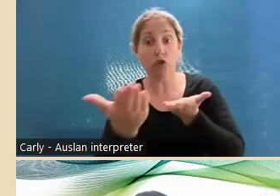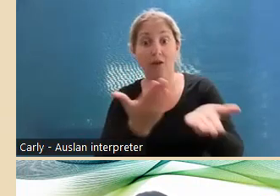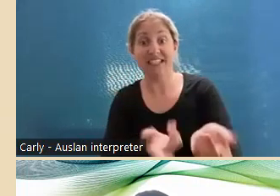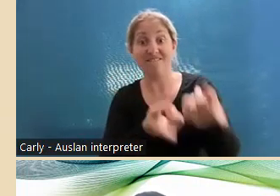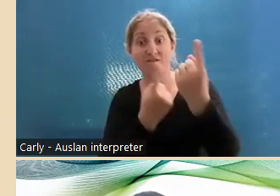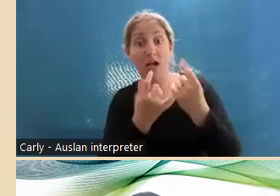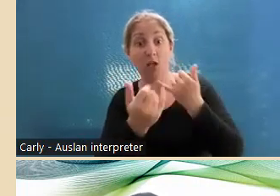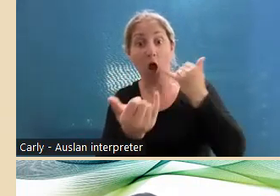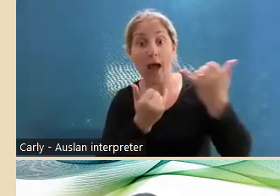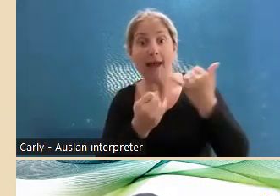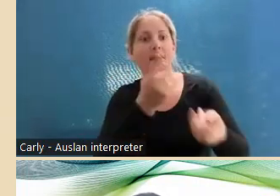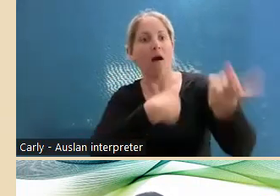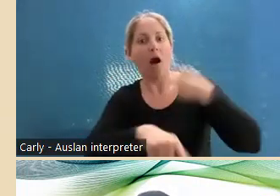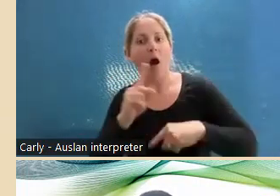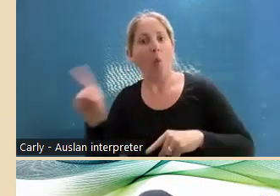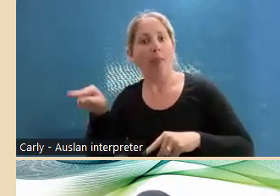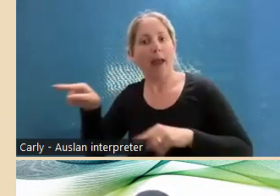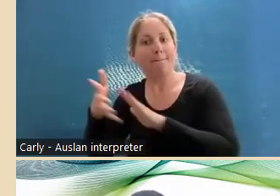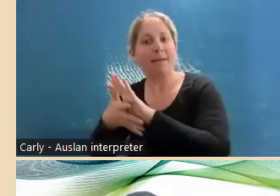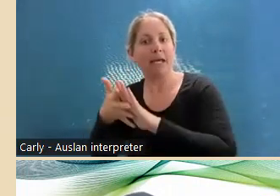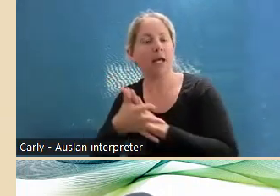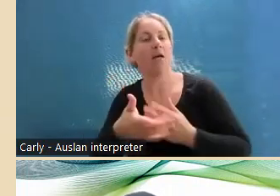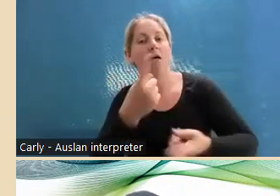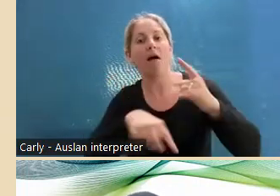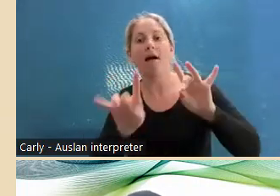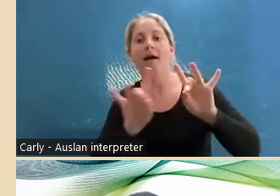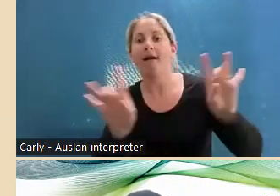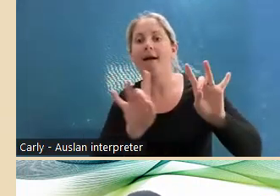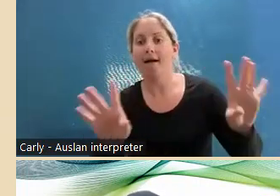The first point I want to tell you about is our information line.